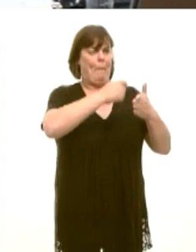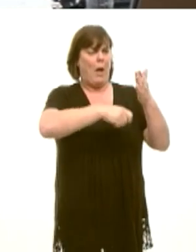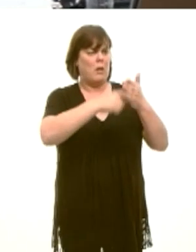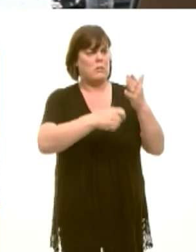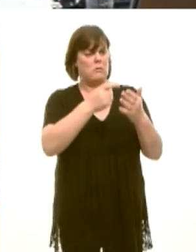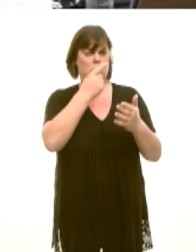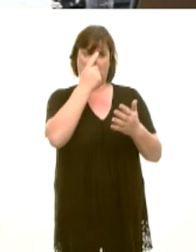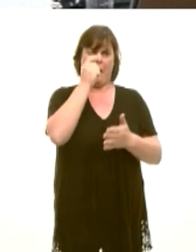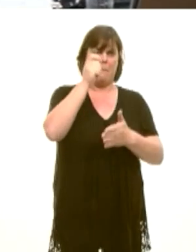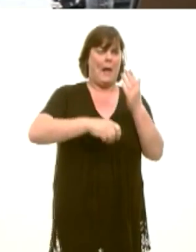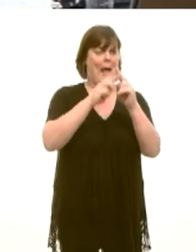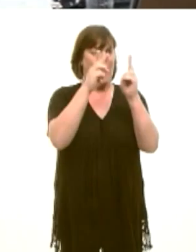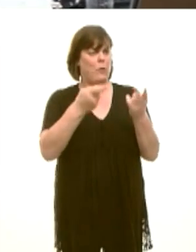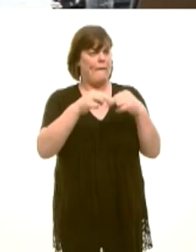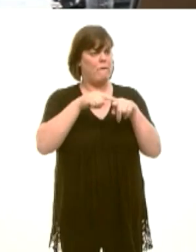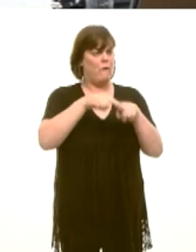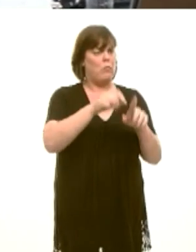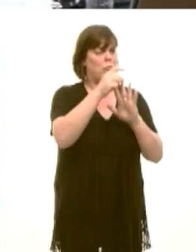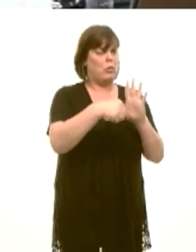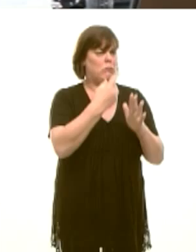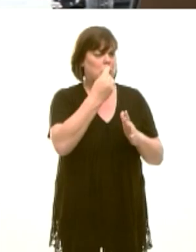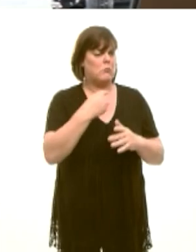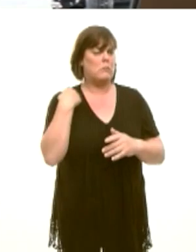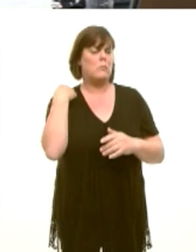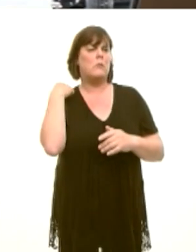ladder. There are many ways, of course, in which people can be helped to buy their own